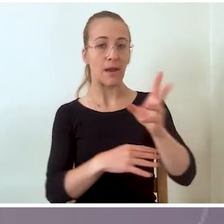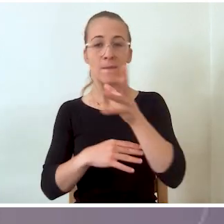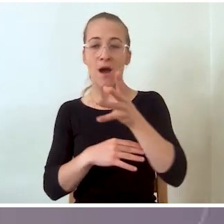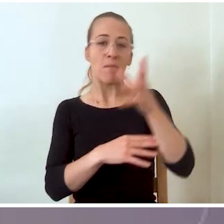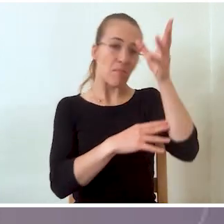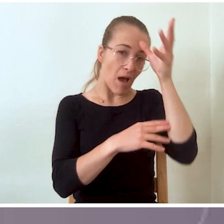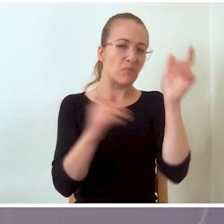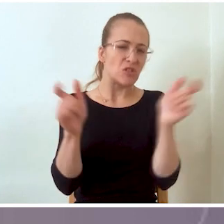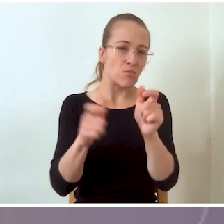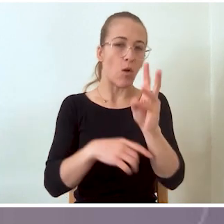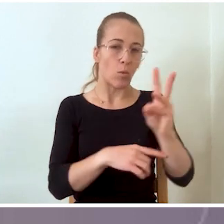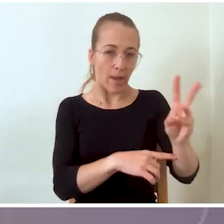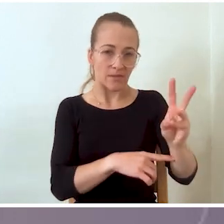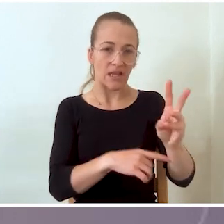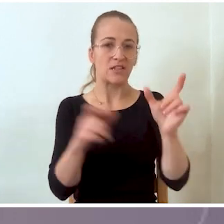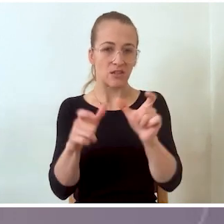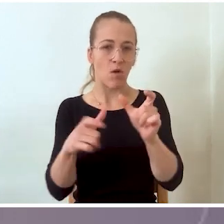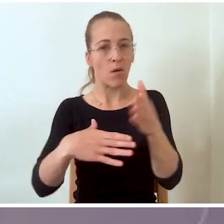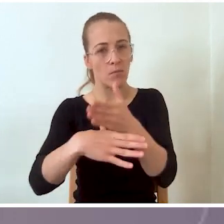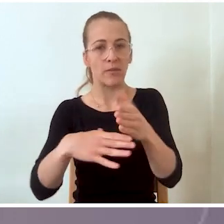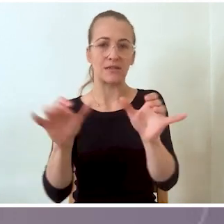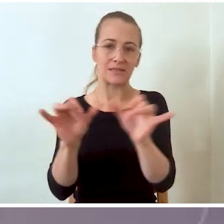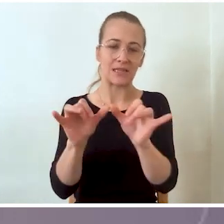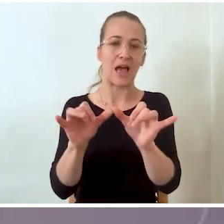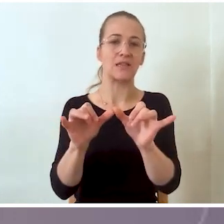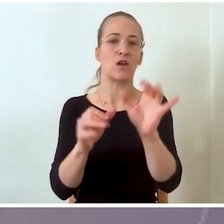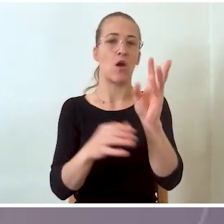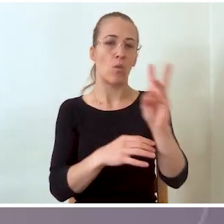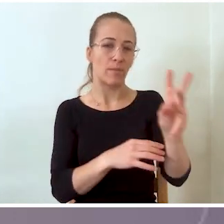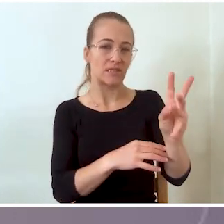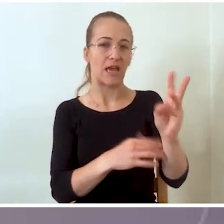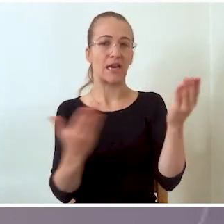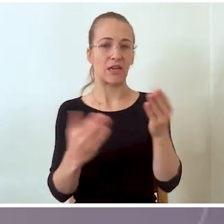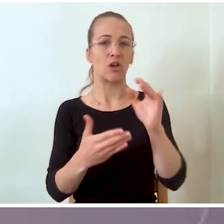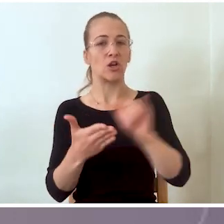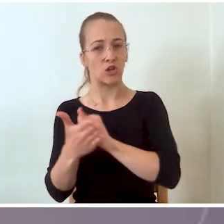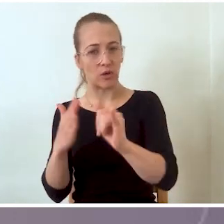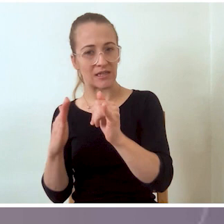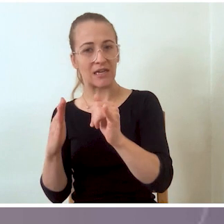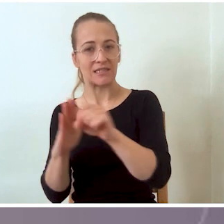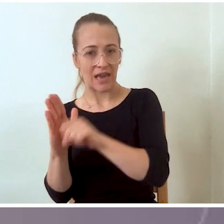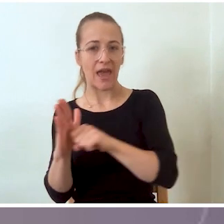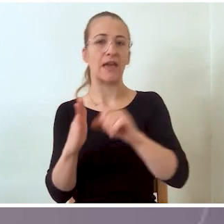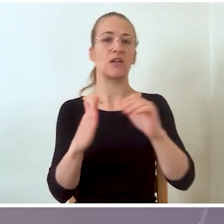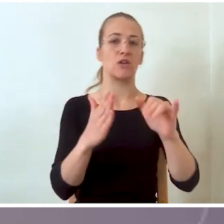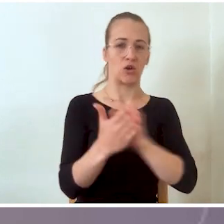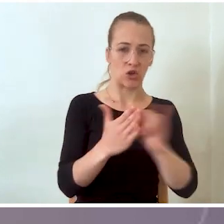if you're a small, mid-size business here in the capital region or in New York state or New York City, or you're a major Fortune 100 company,